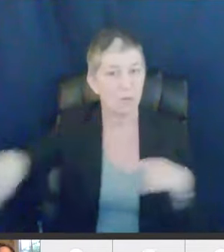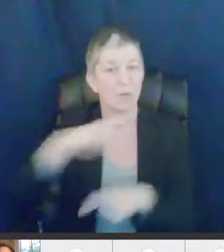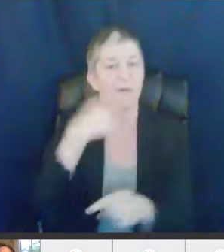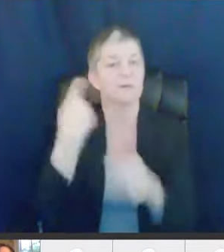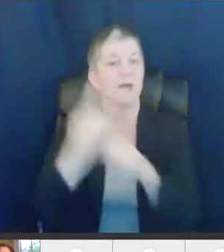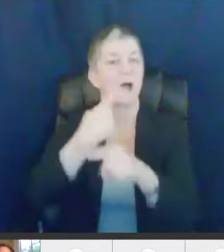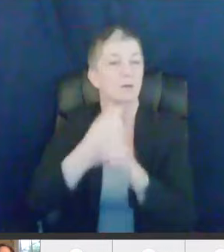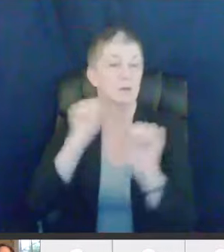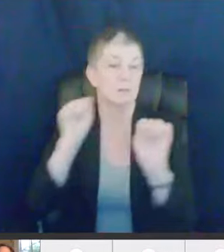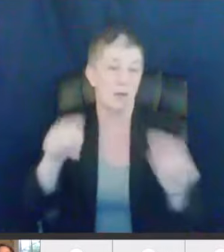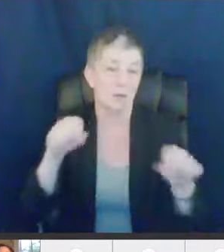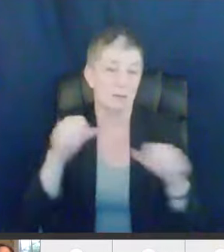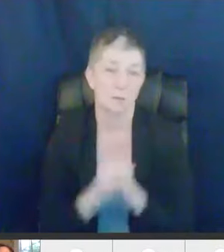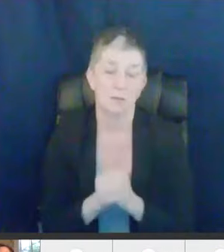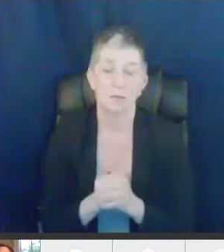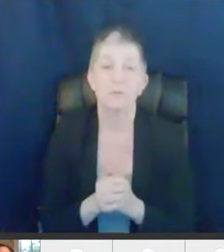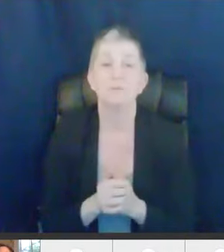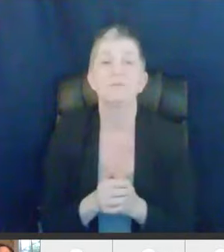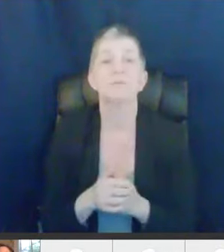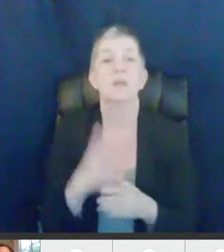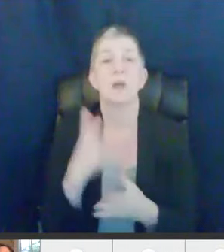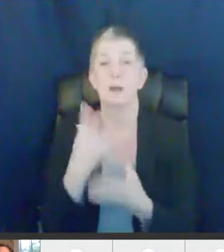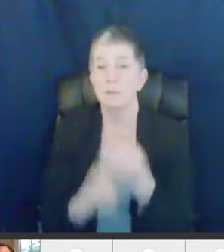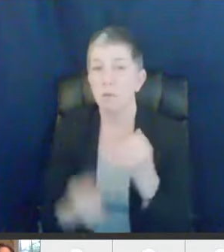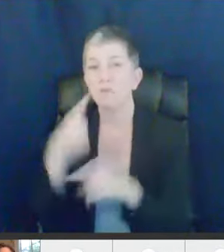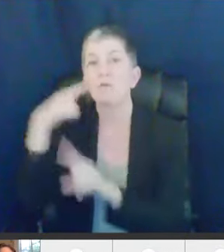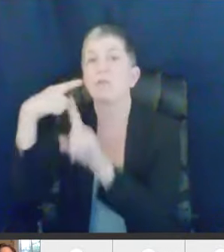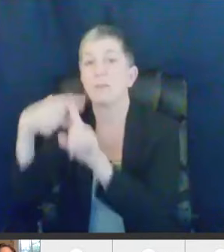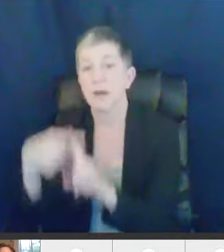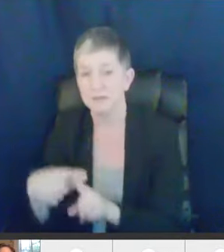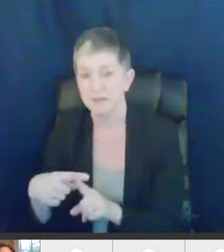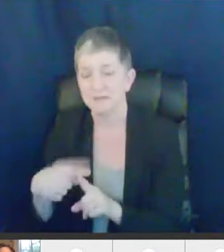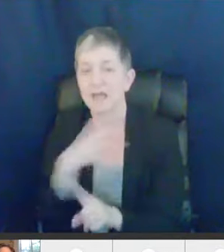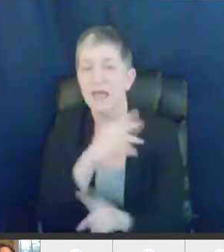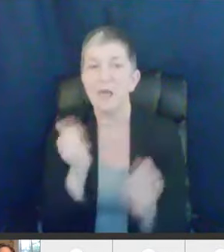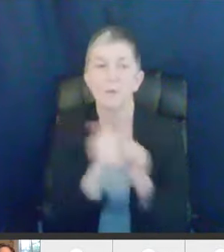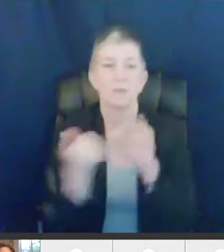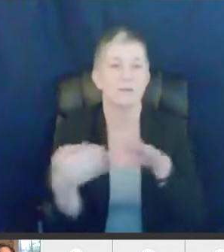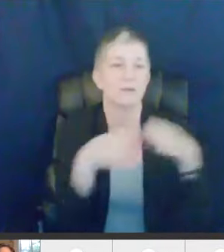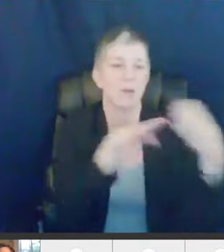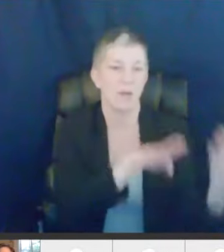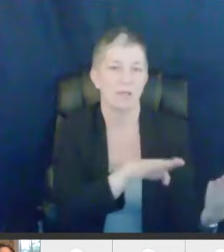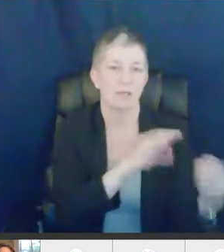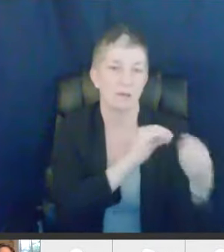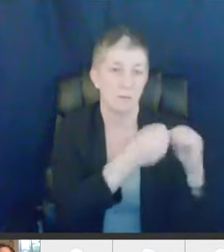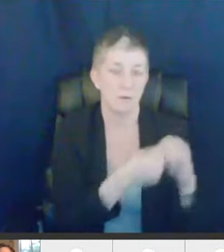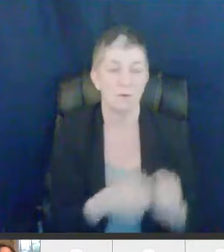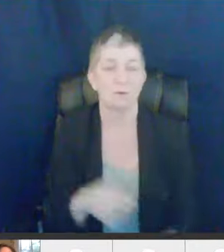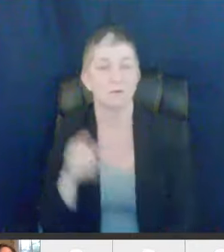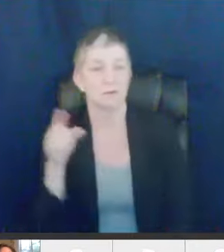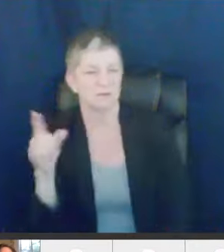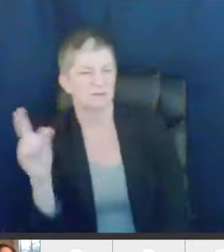both on the positives and with the deaths are you able to comment if you've